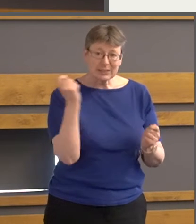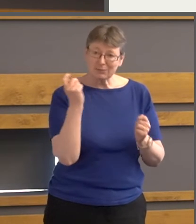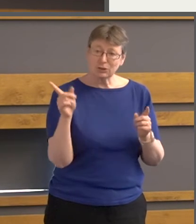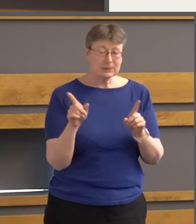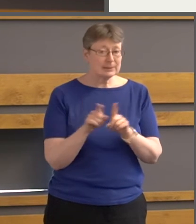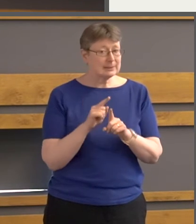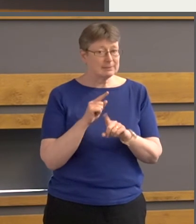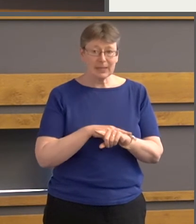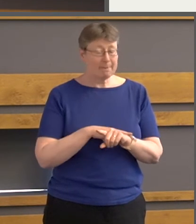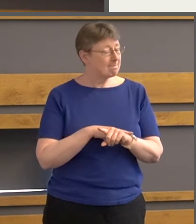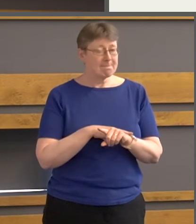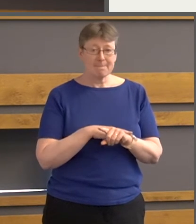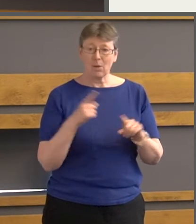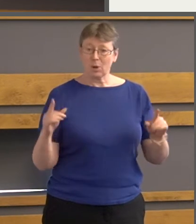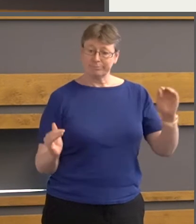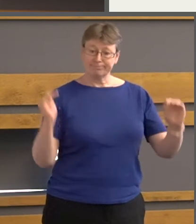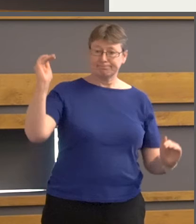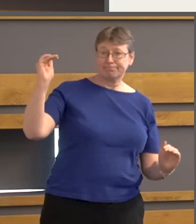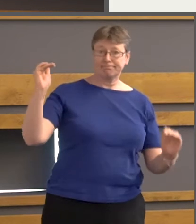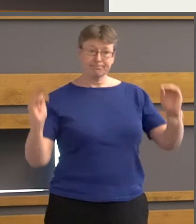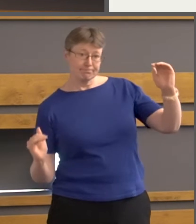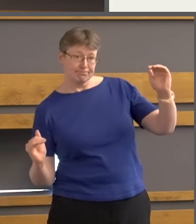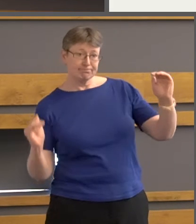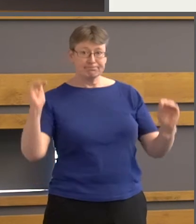When one prospered, the other went down. But there is this idea